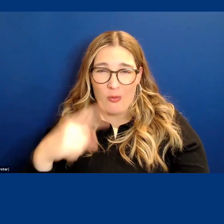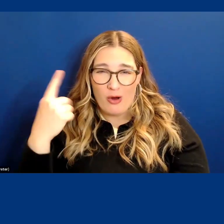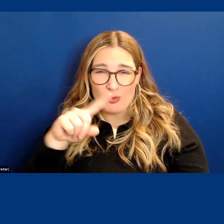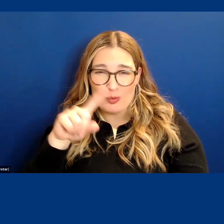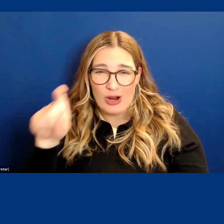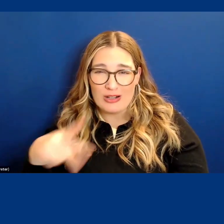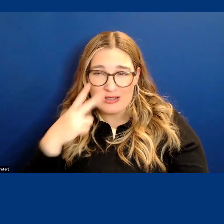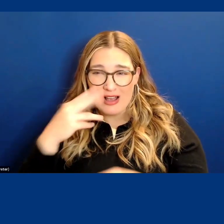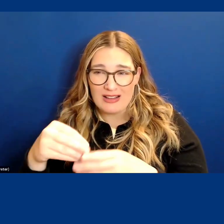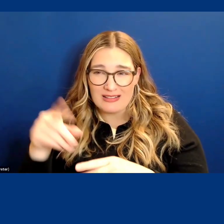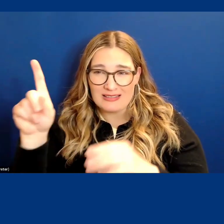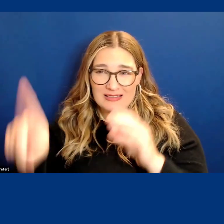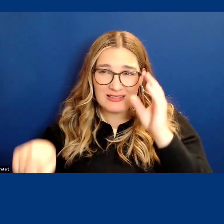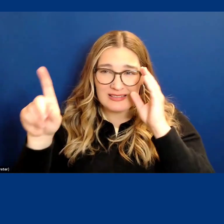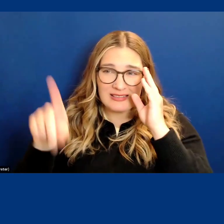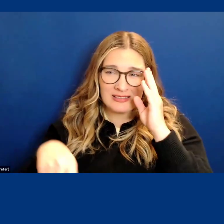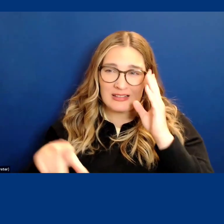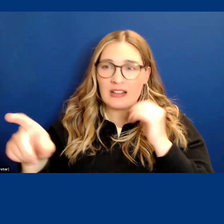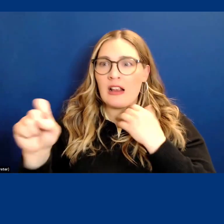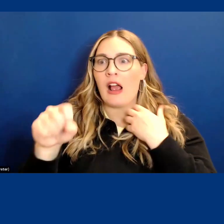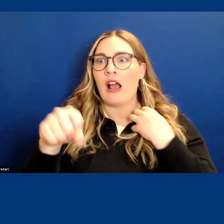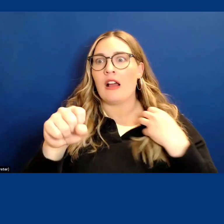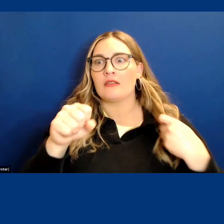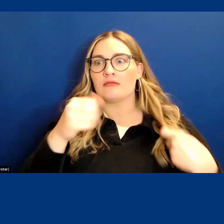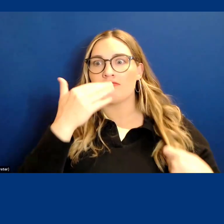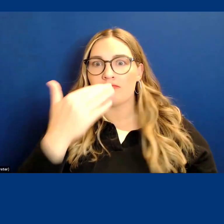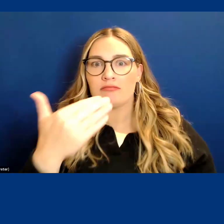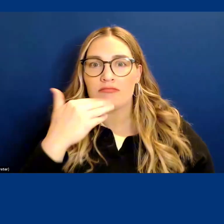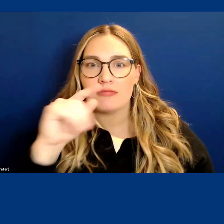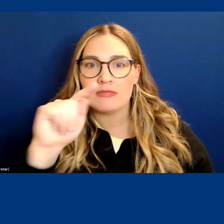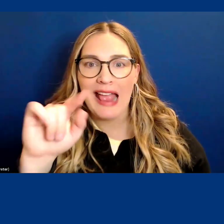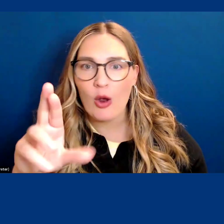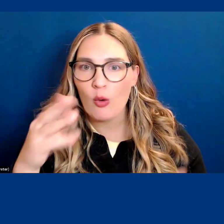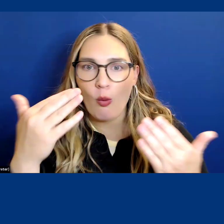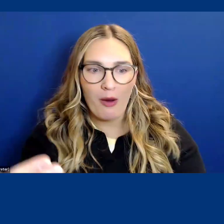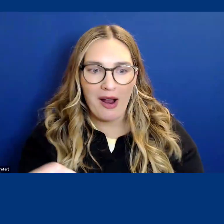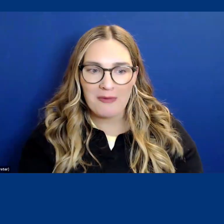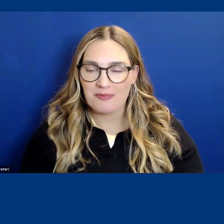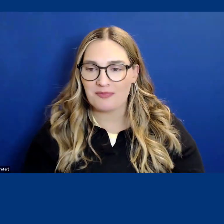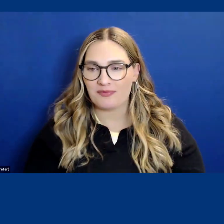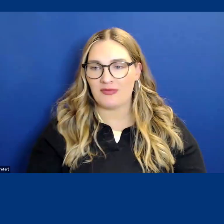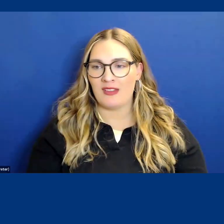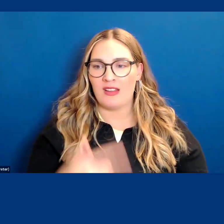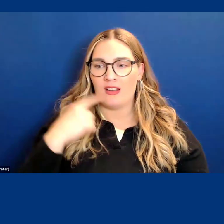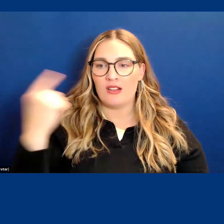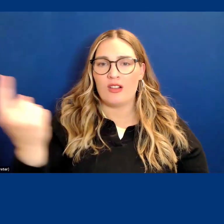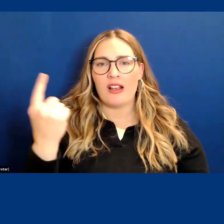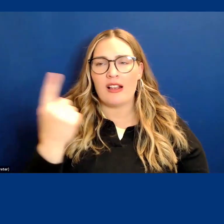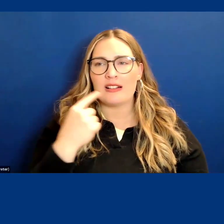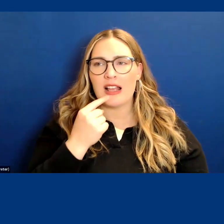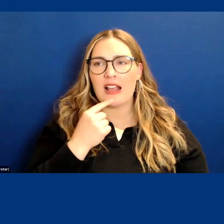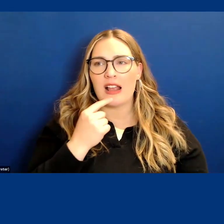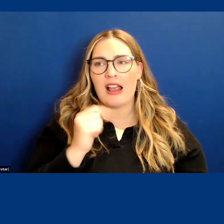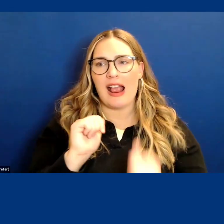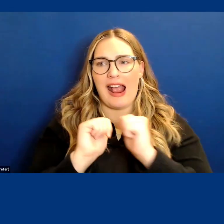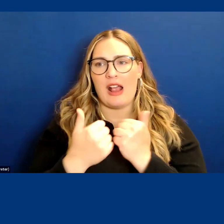the yes yes, please Taylor i didn't see the chat please go ahead. Someone said how do you, how do